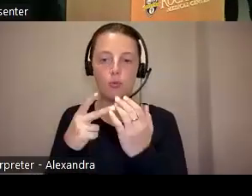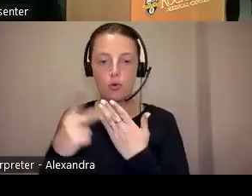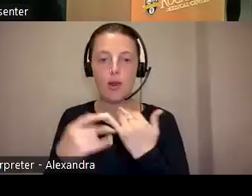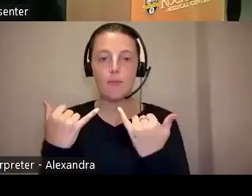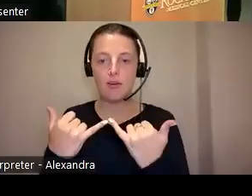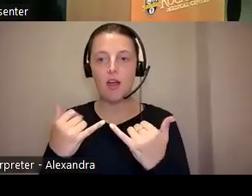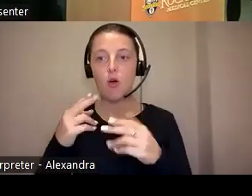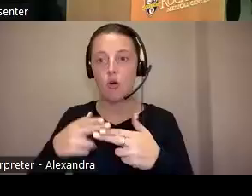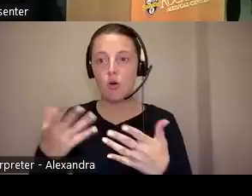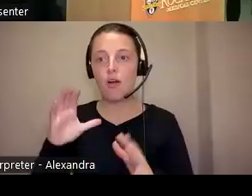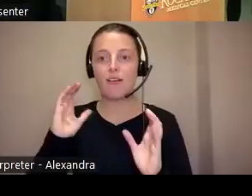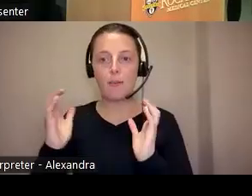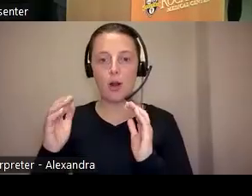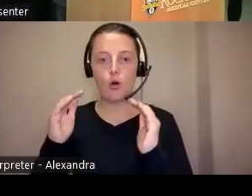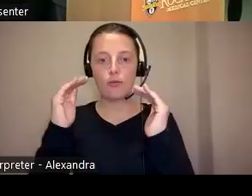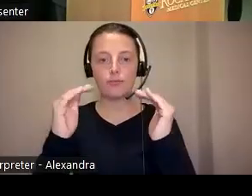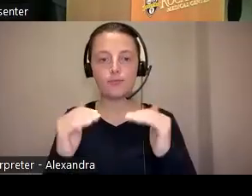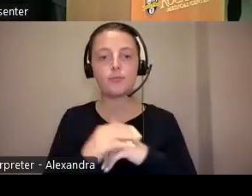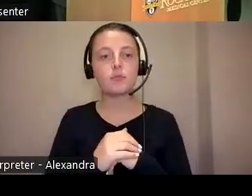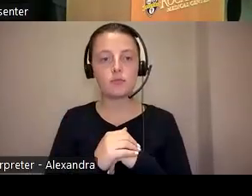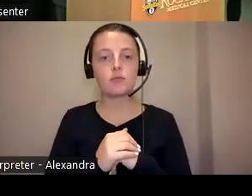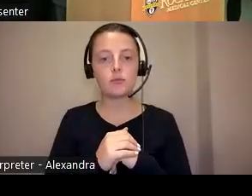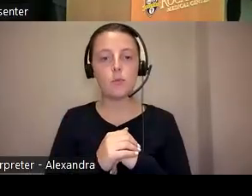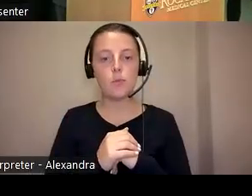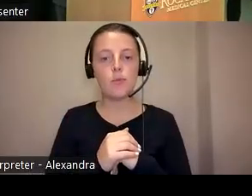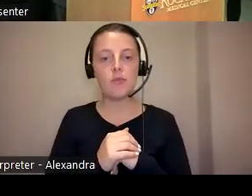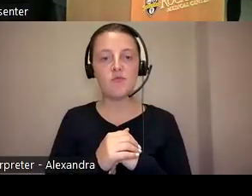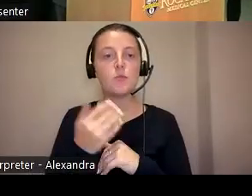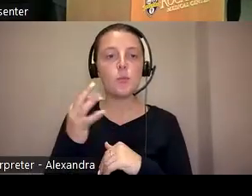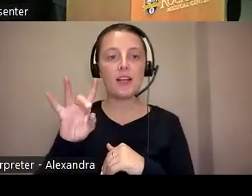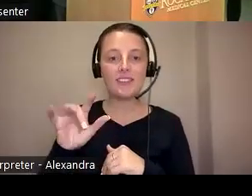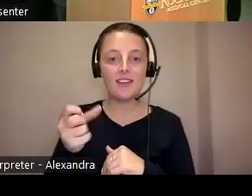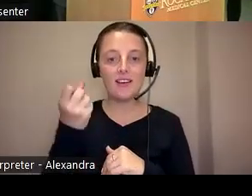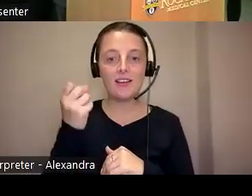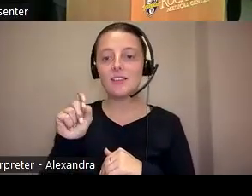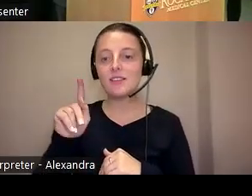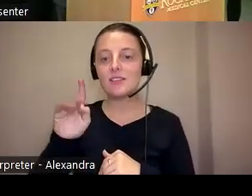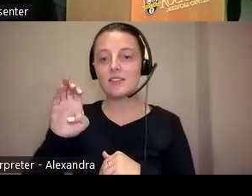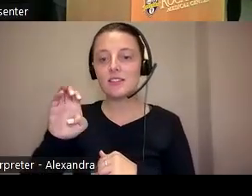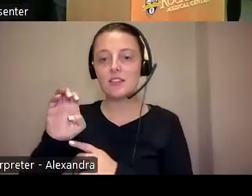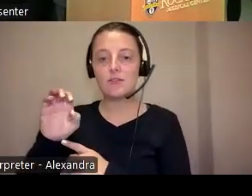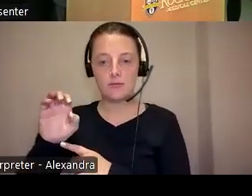with the psychosis diagnosis embed peer supports and build relationships with community-led peer